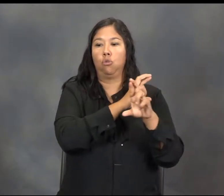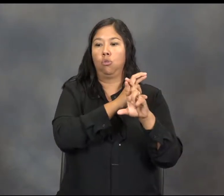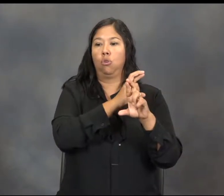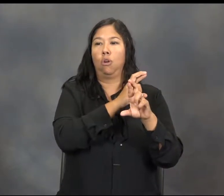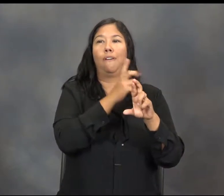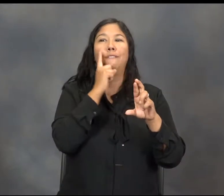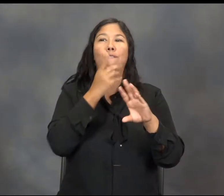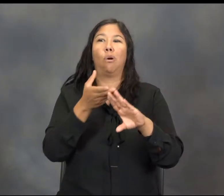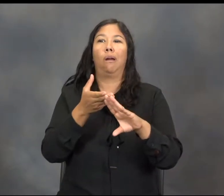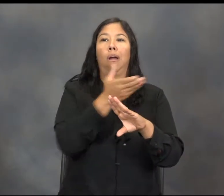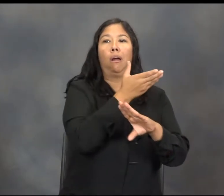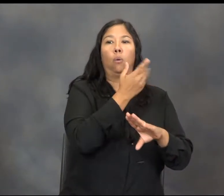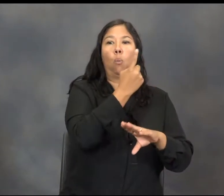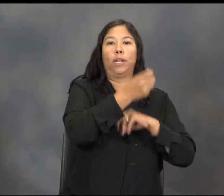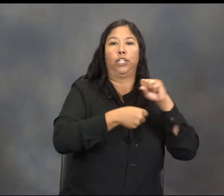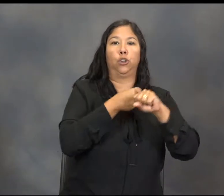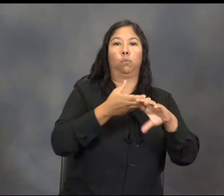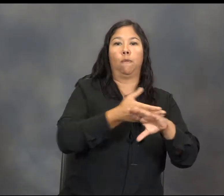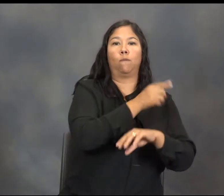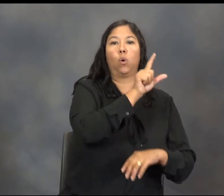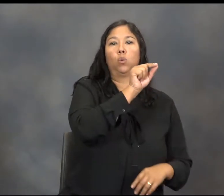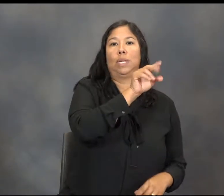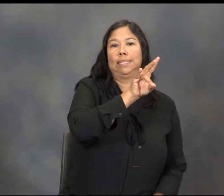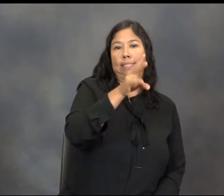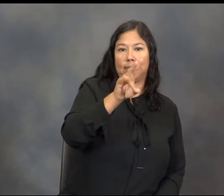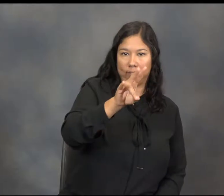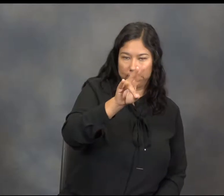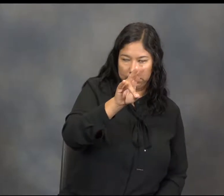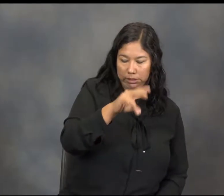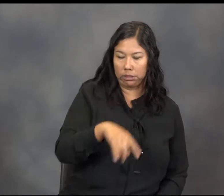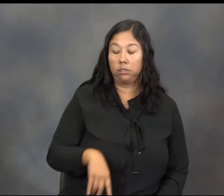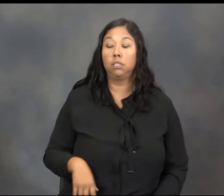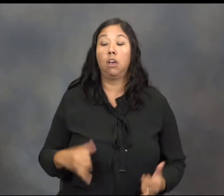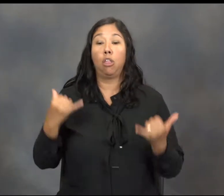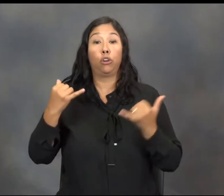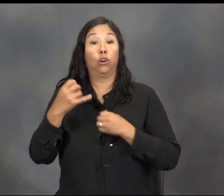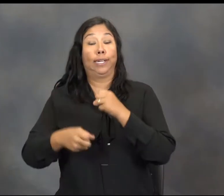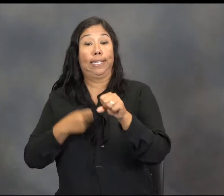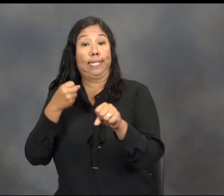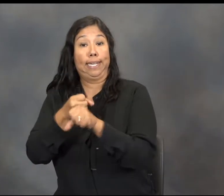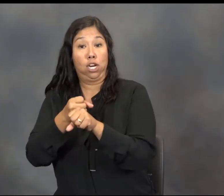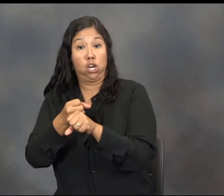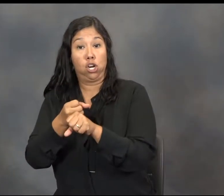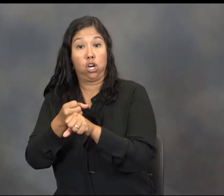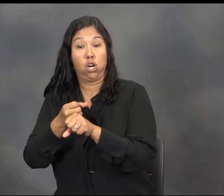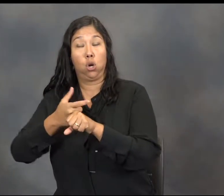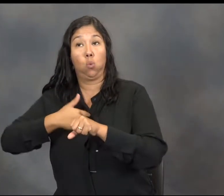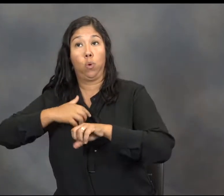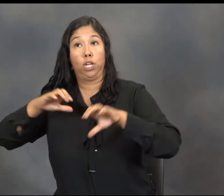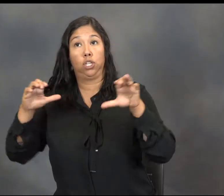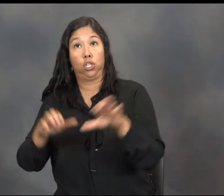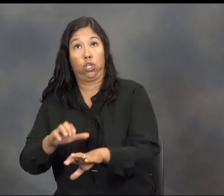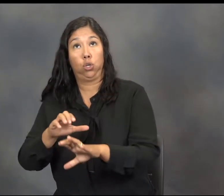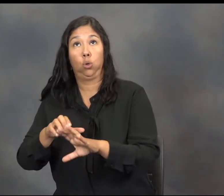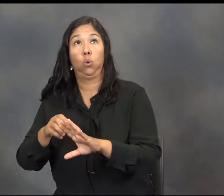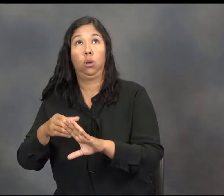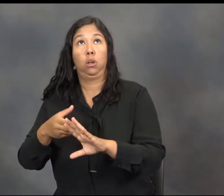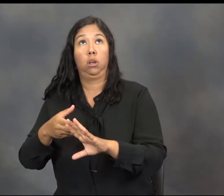We always do the current year tax return during our regular tax season which runs from the end of January until tax day.